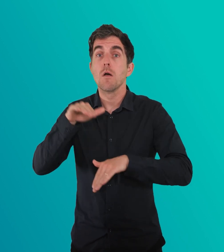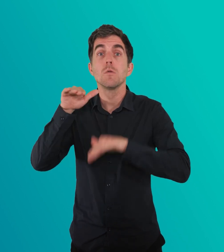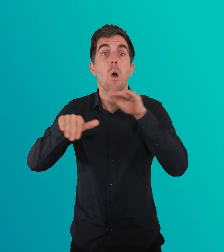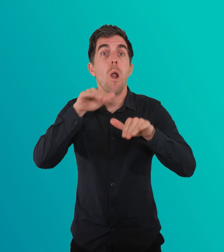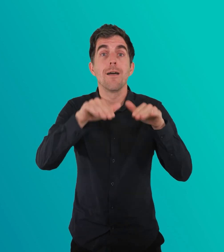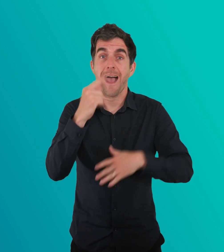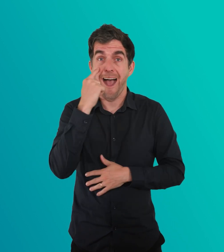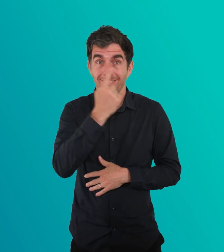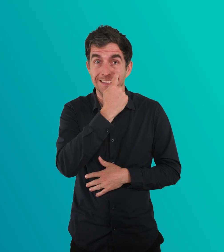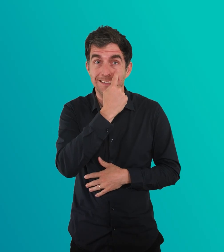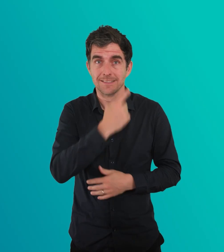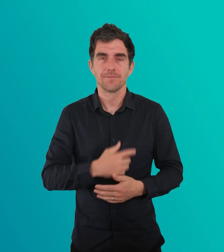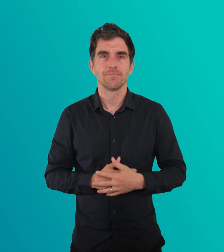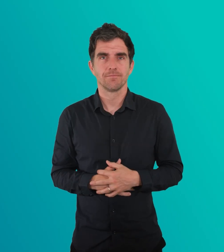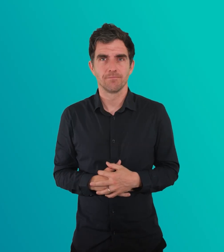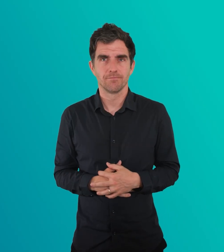Call for Evidence